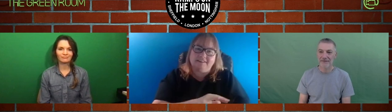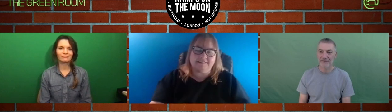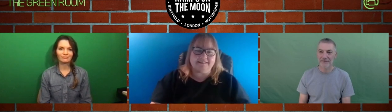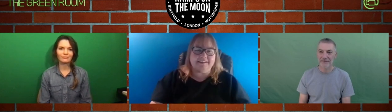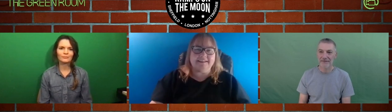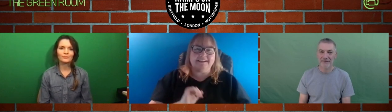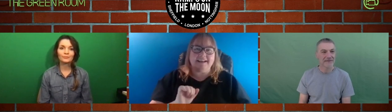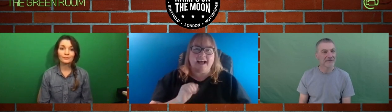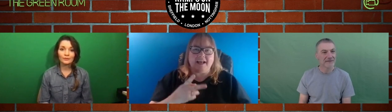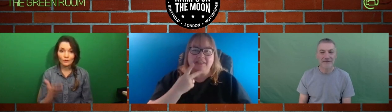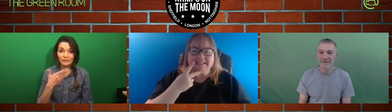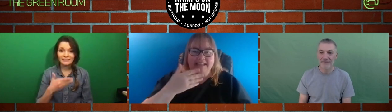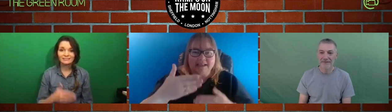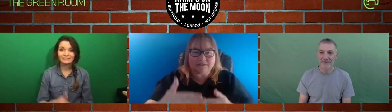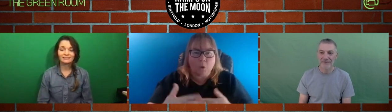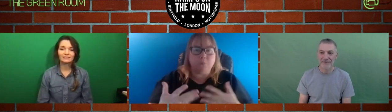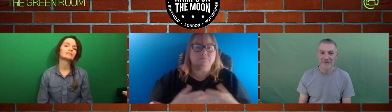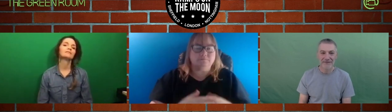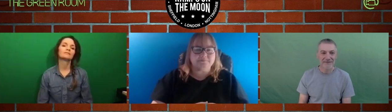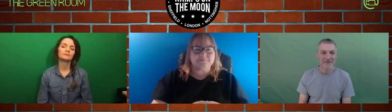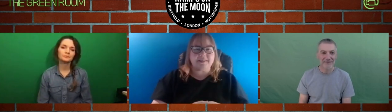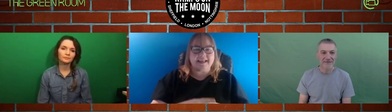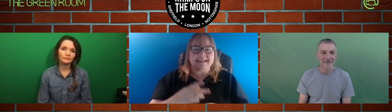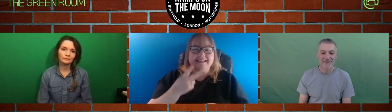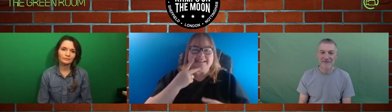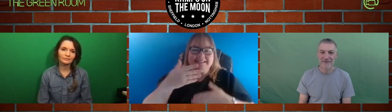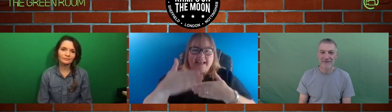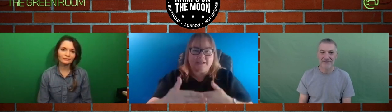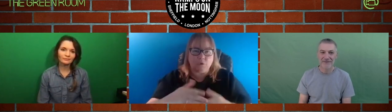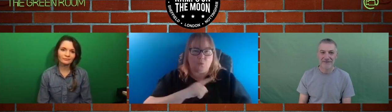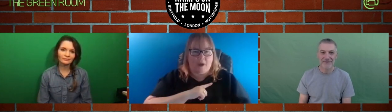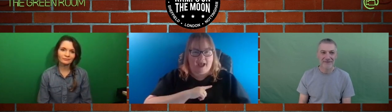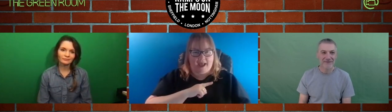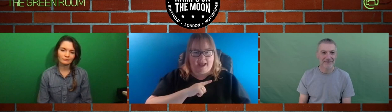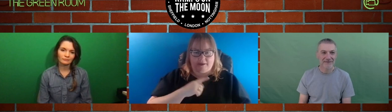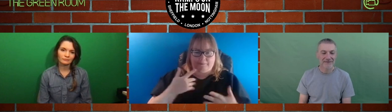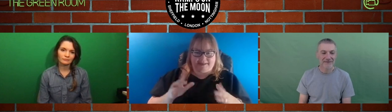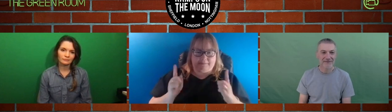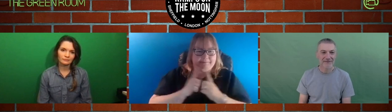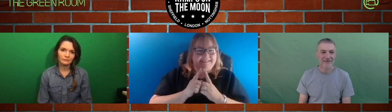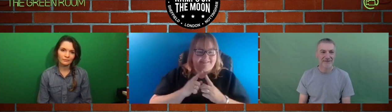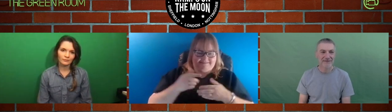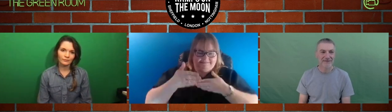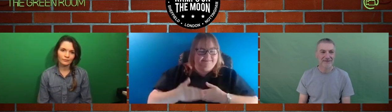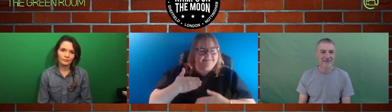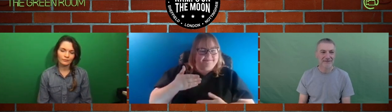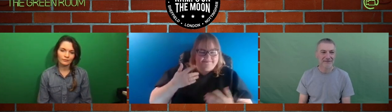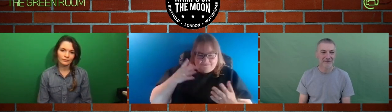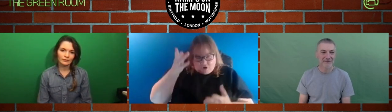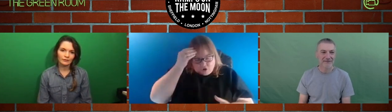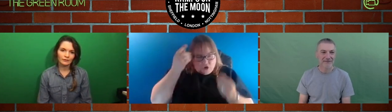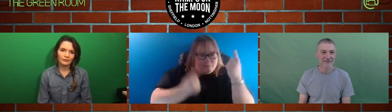I just felt like the second time around because we'd all got to know each other and we'd all learnt about each other's access and how to run a room